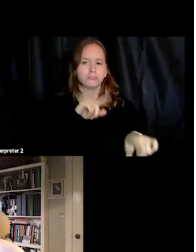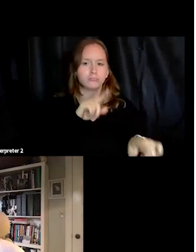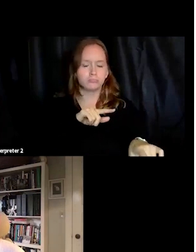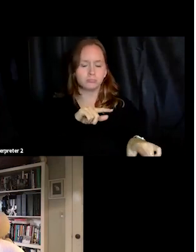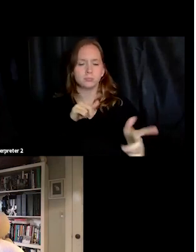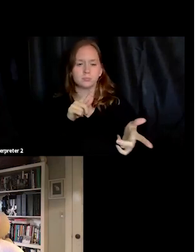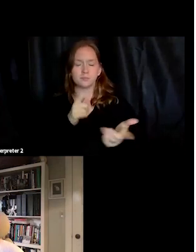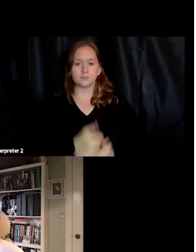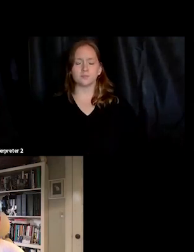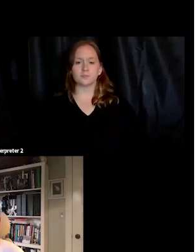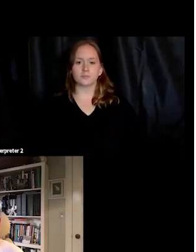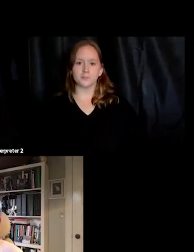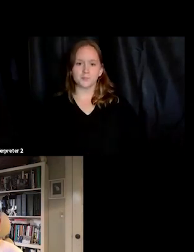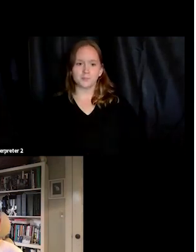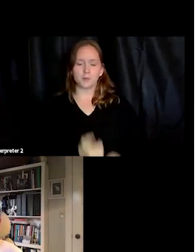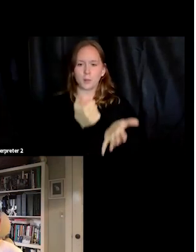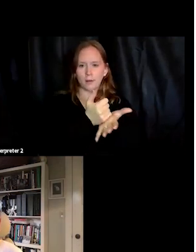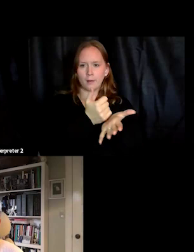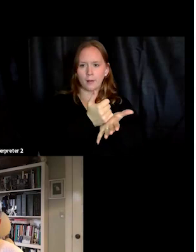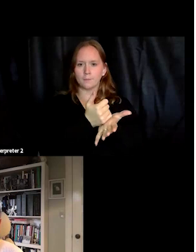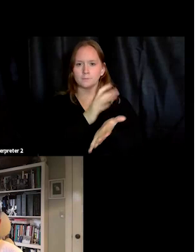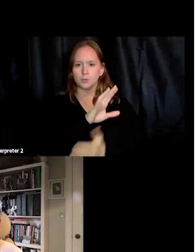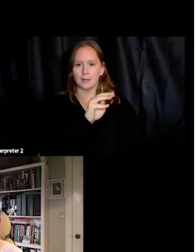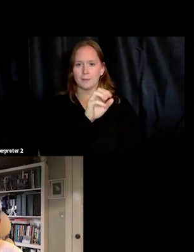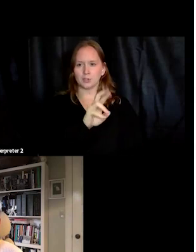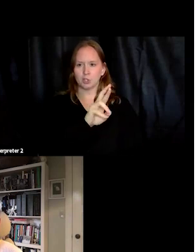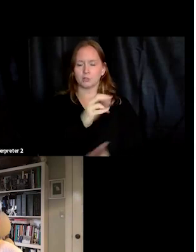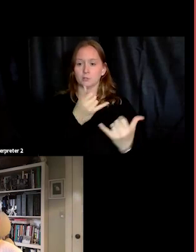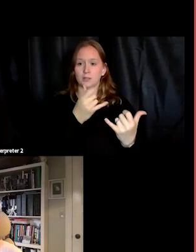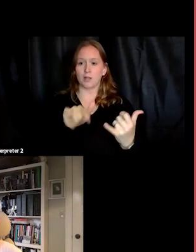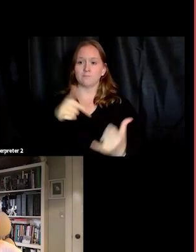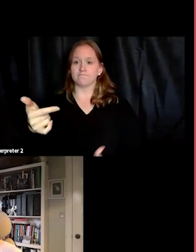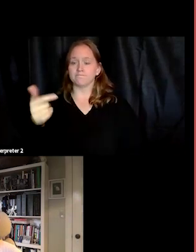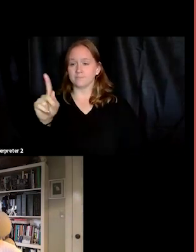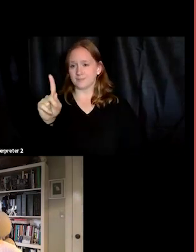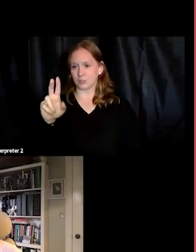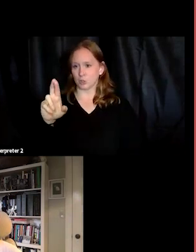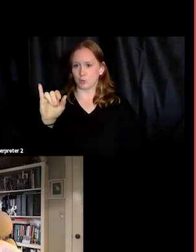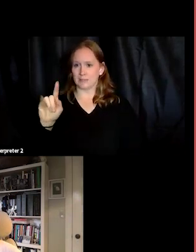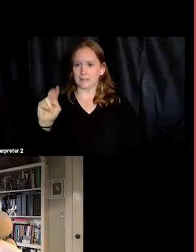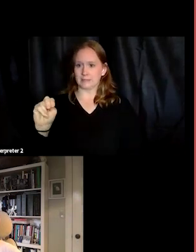I mean your MSRs. So we're gonna start with Kristin, I believe, who is going to take the first question.